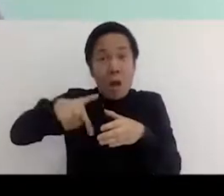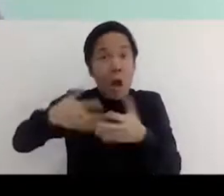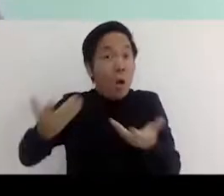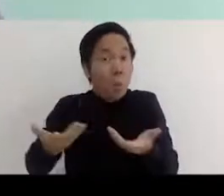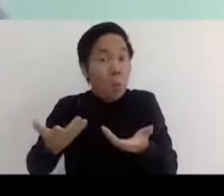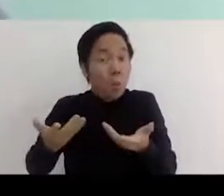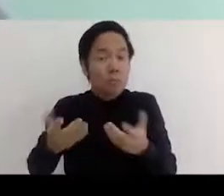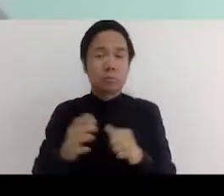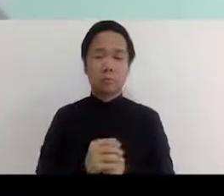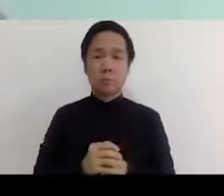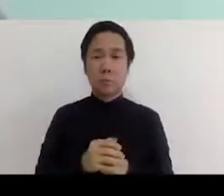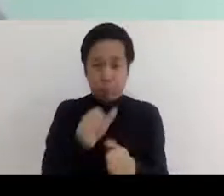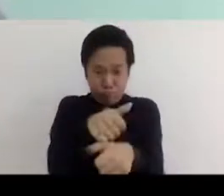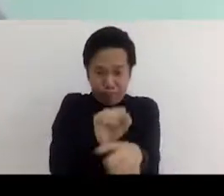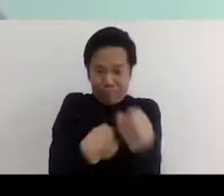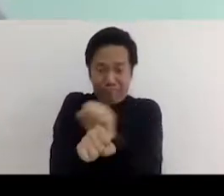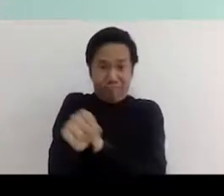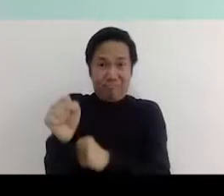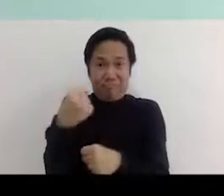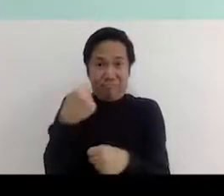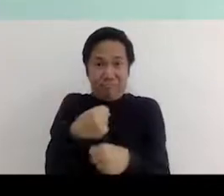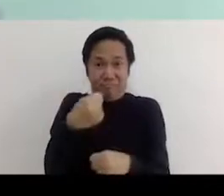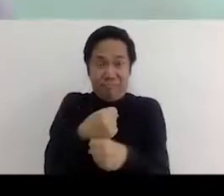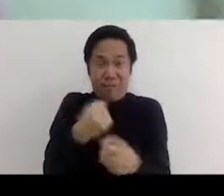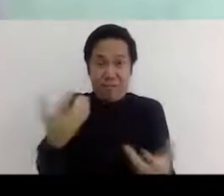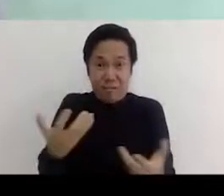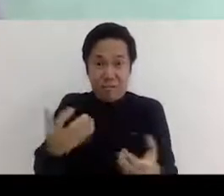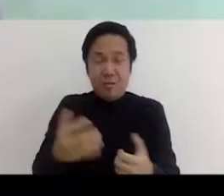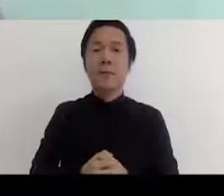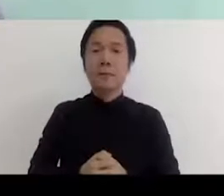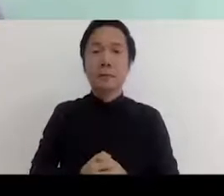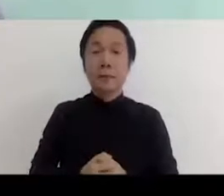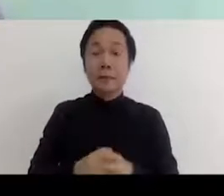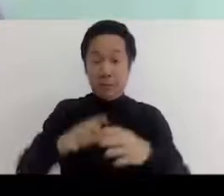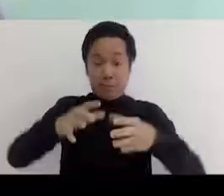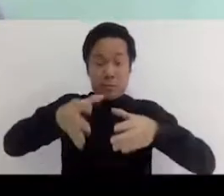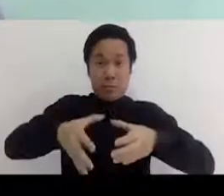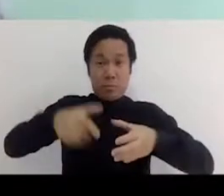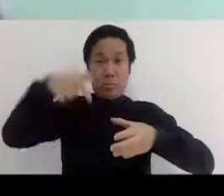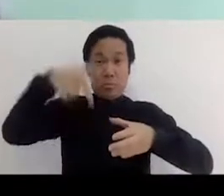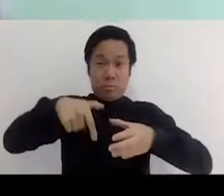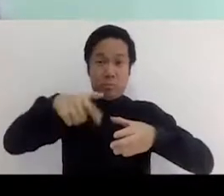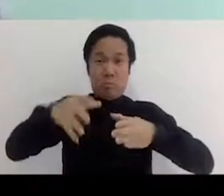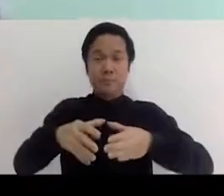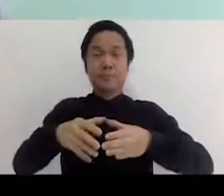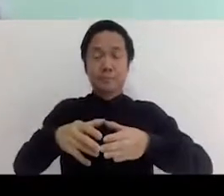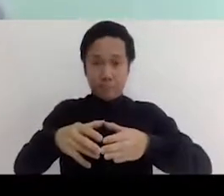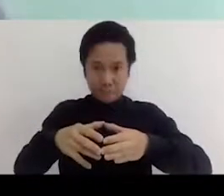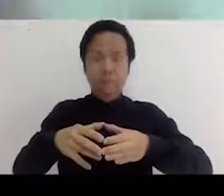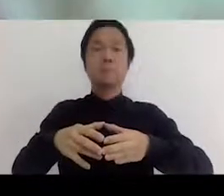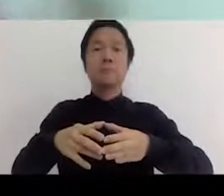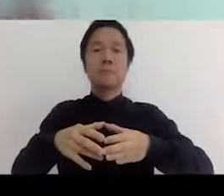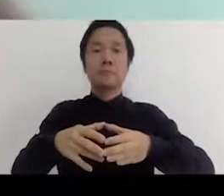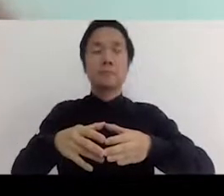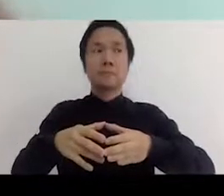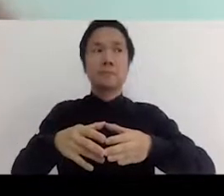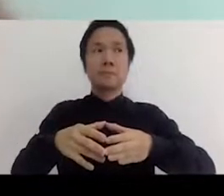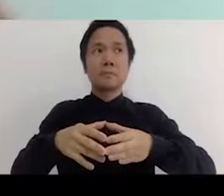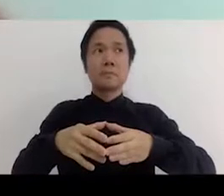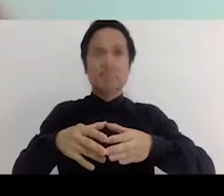what we have seen and experienced is that both of them have come together, the organizations of persons with disabilities groups